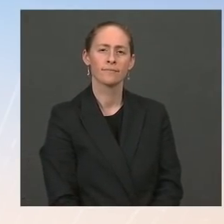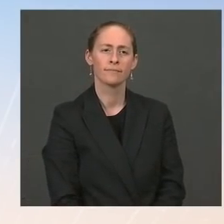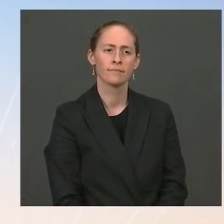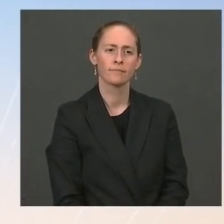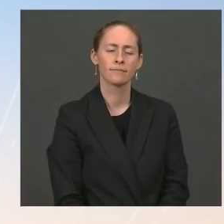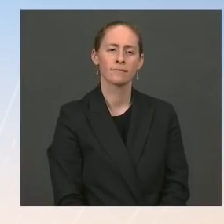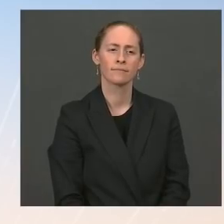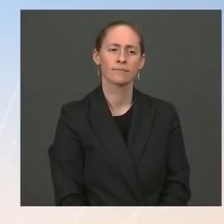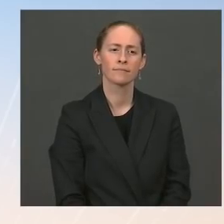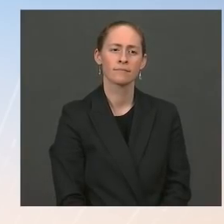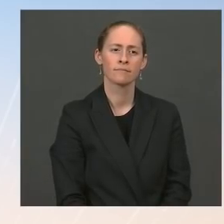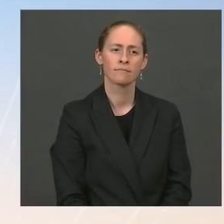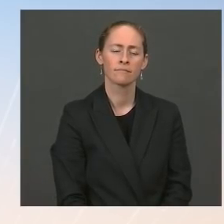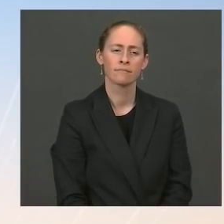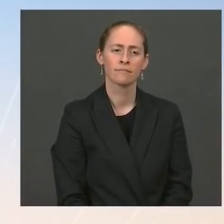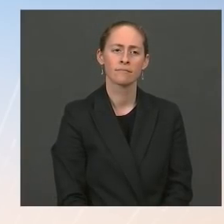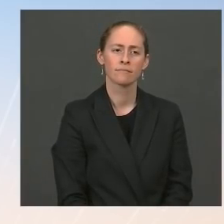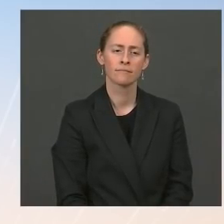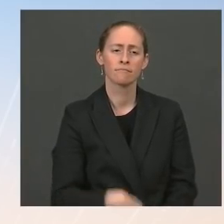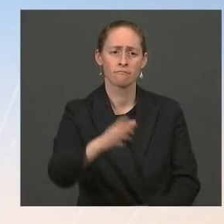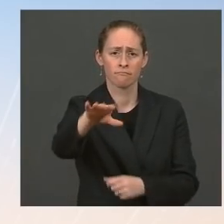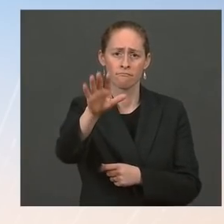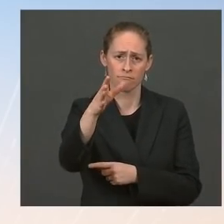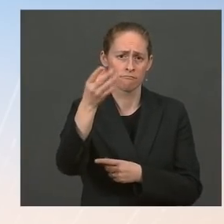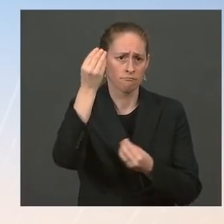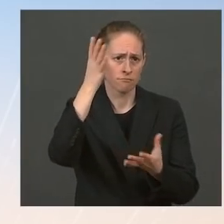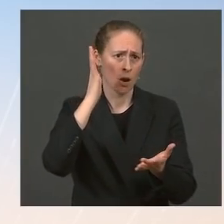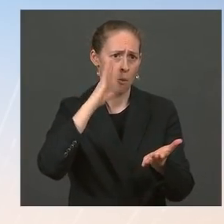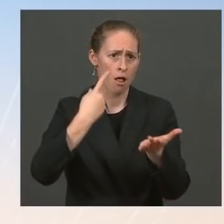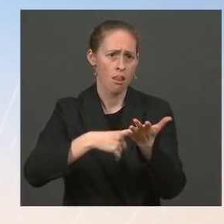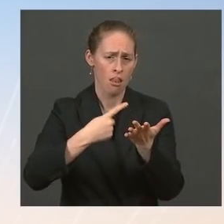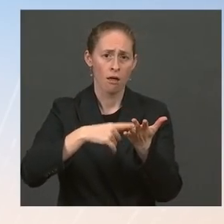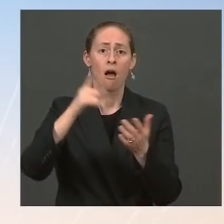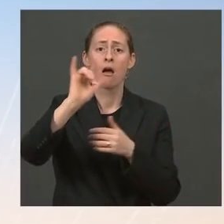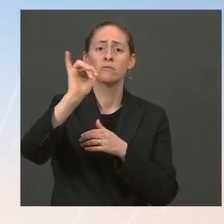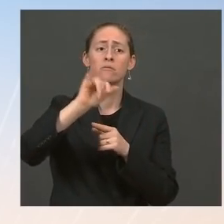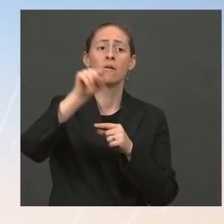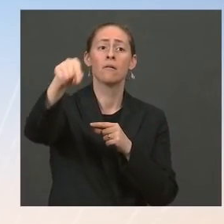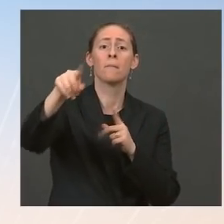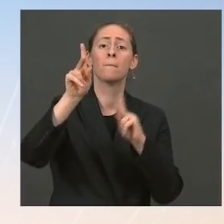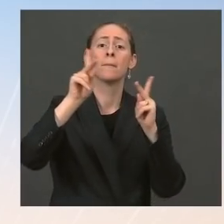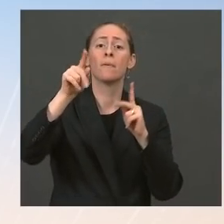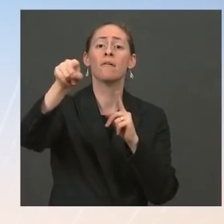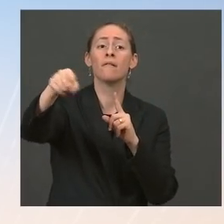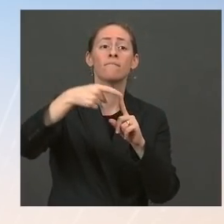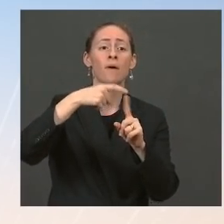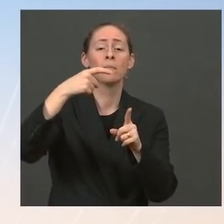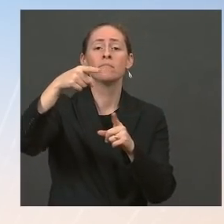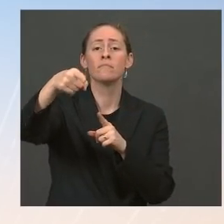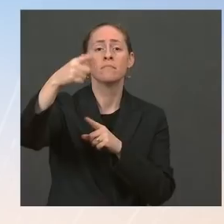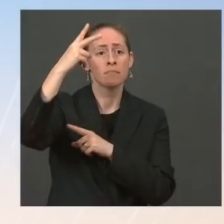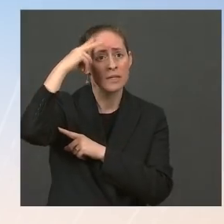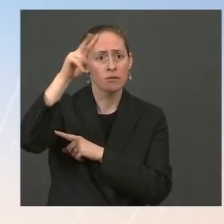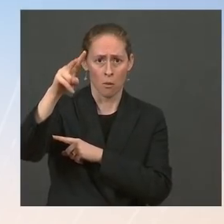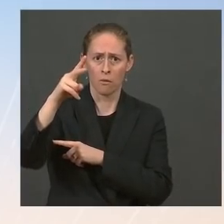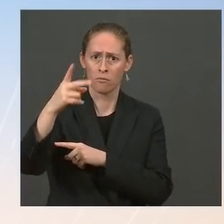or this is how I read the backgrounder -- was going to be a part of the discussion. And I can assure you or others who may have confusion